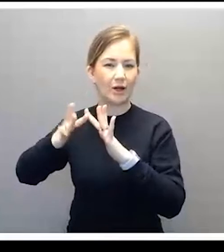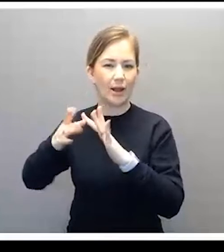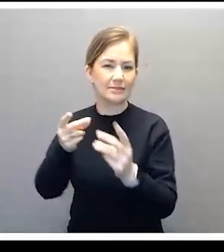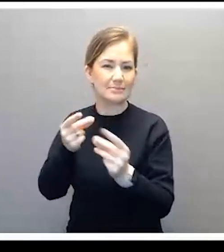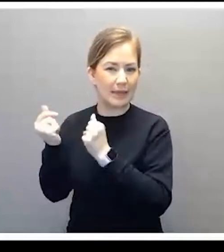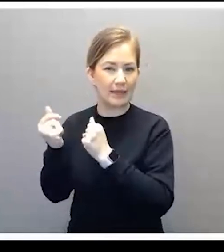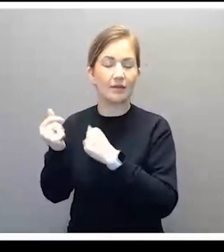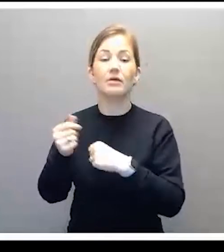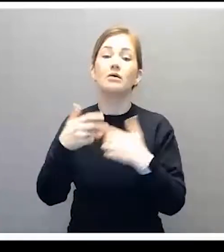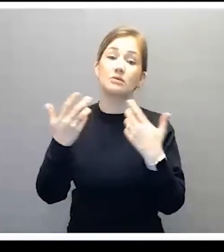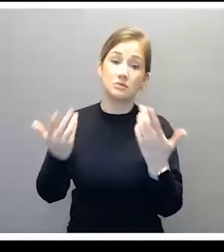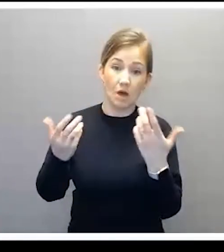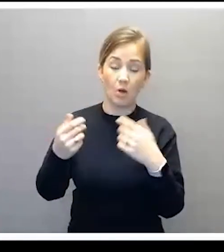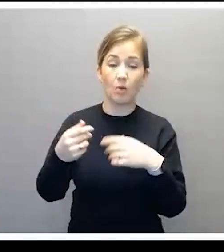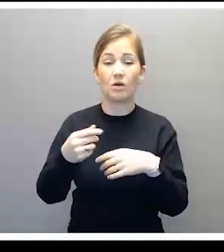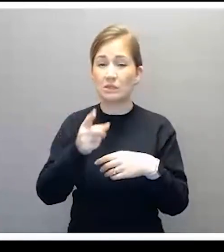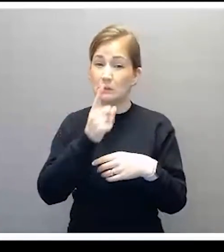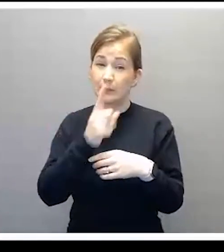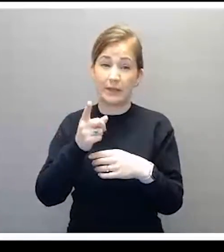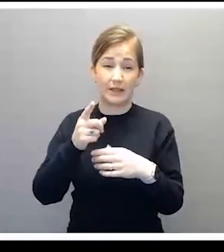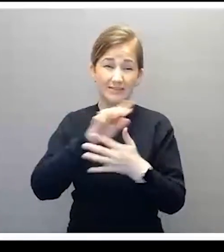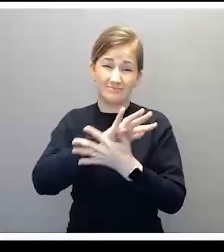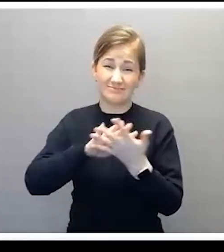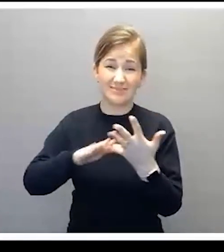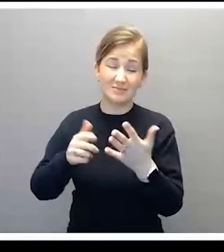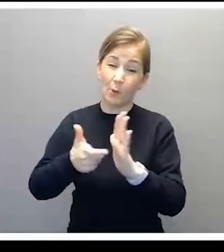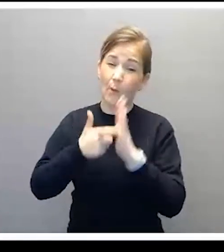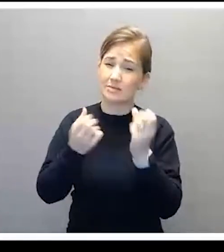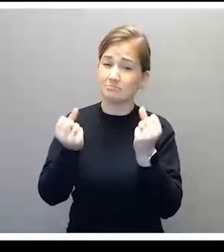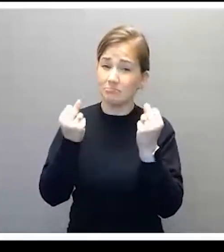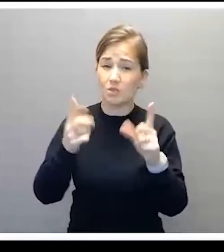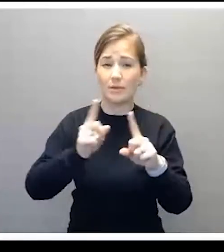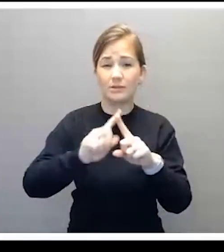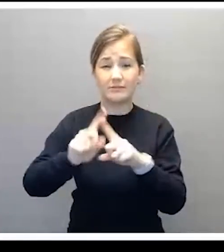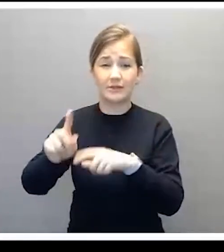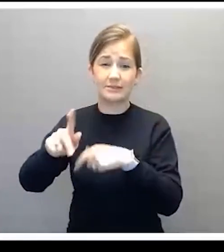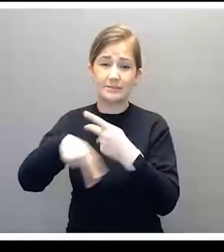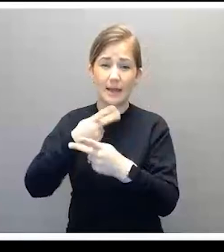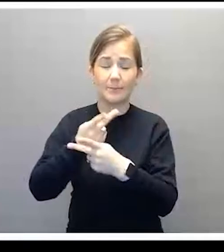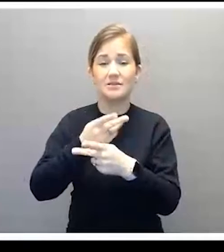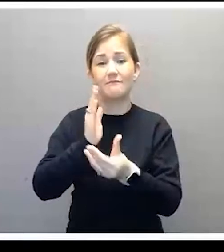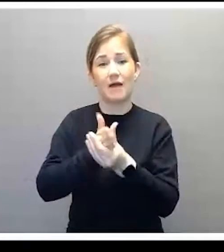And so a lot of the use cases actually end up being multiple different types of file storage behind it.